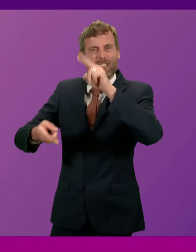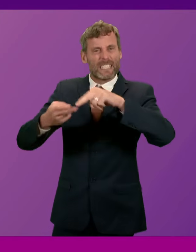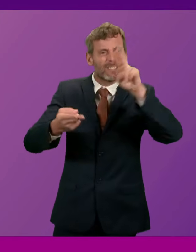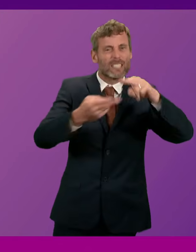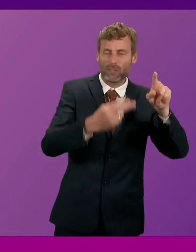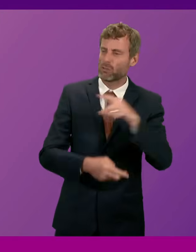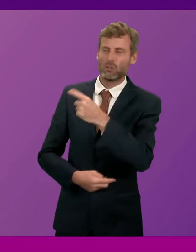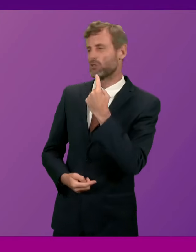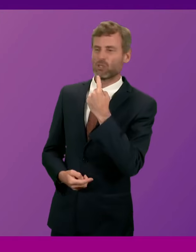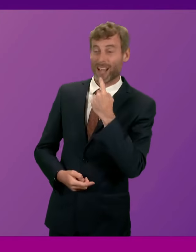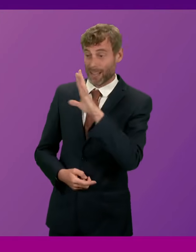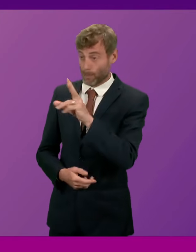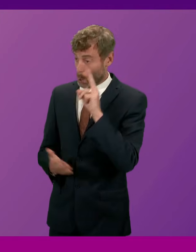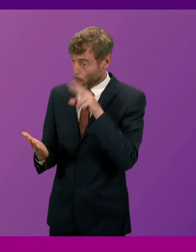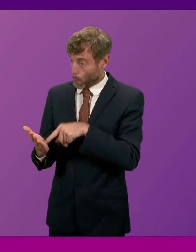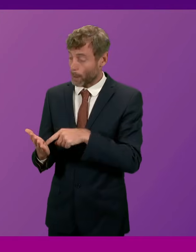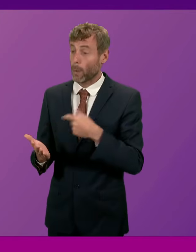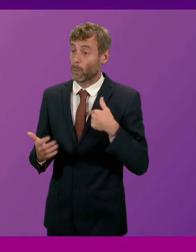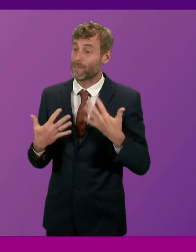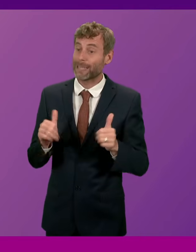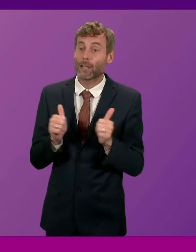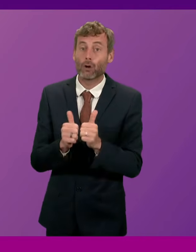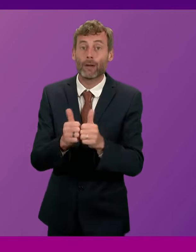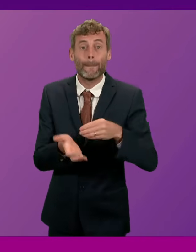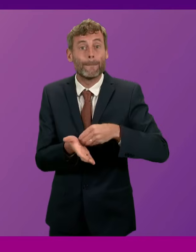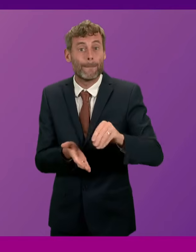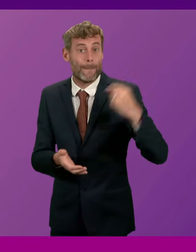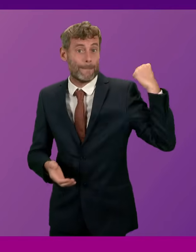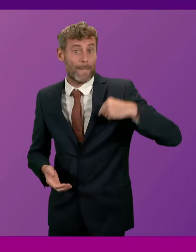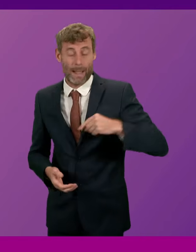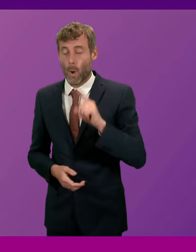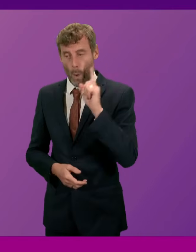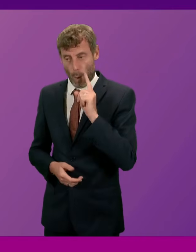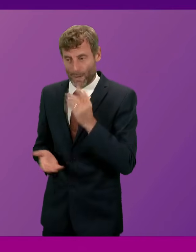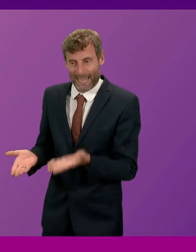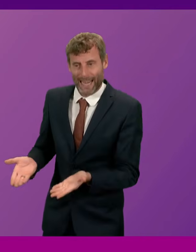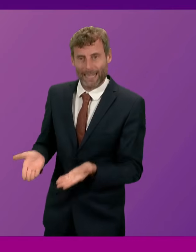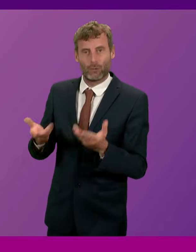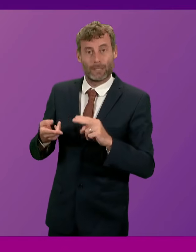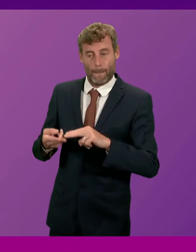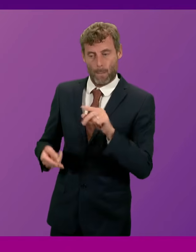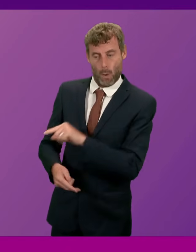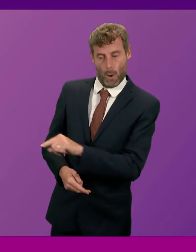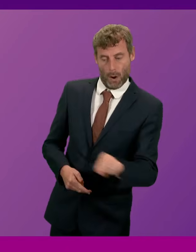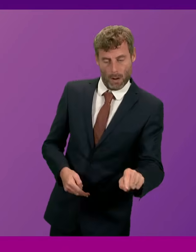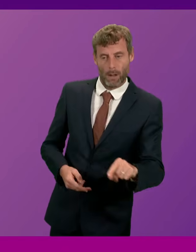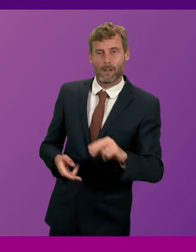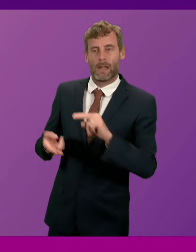but I invite him to look at the pay deals that the Government has presided over. If he does, he will see that that is exactly what has happened in countless cases.